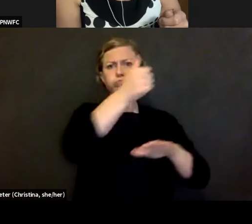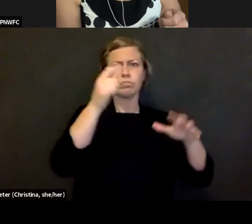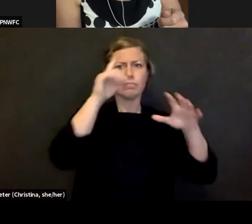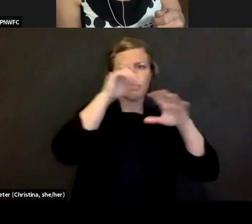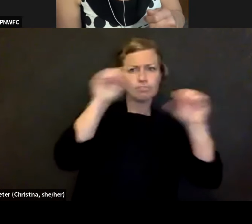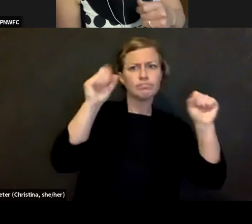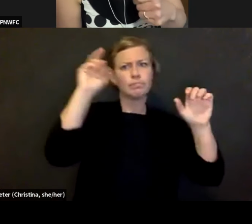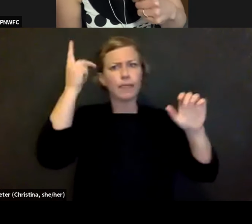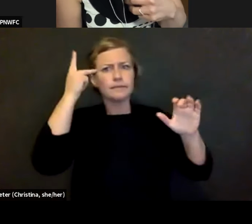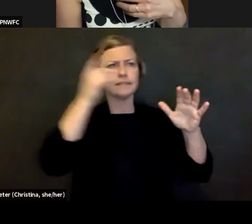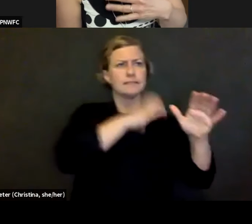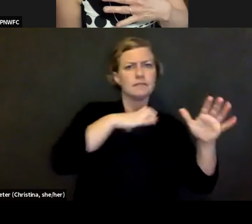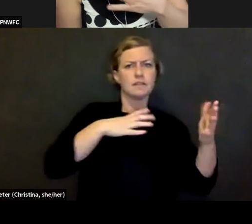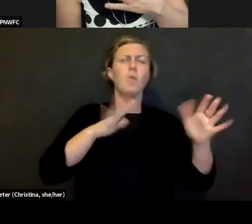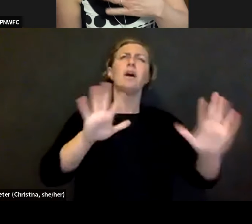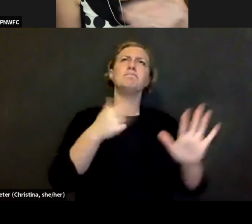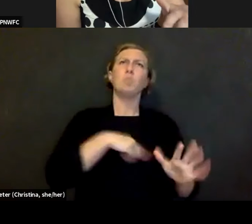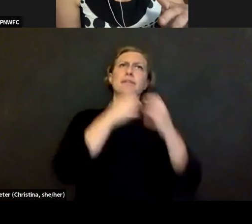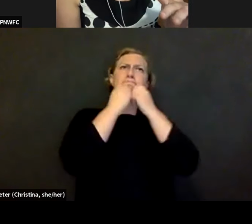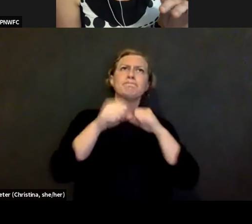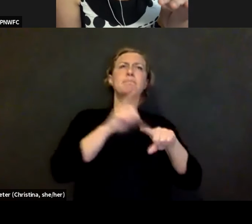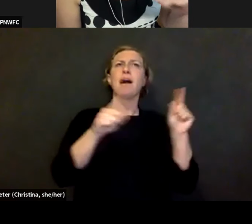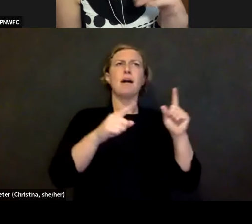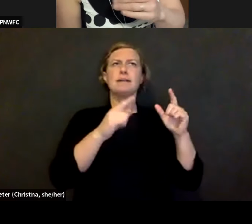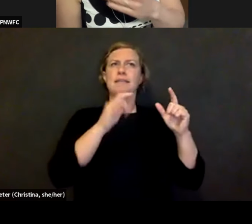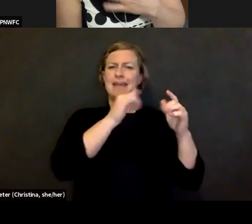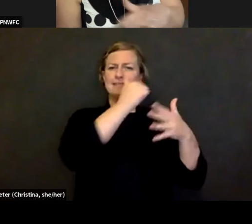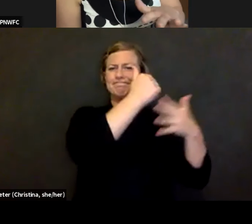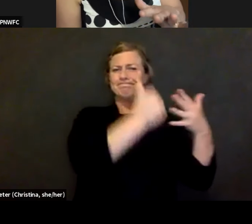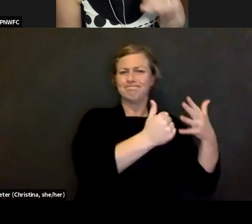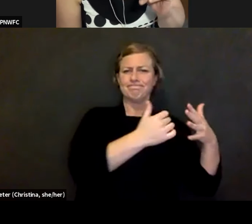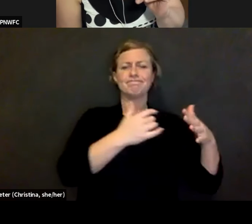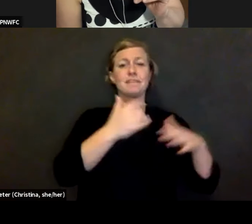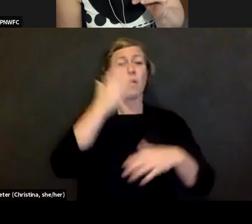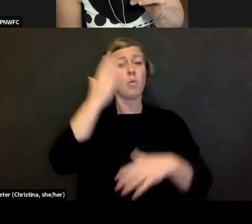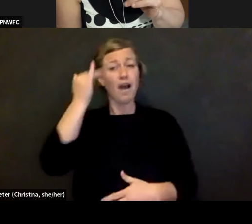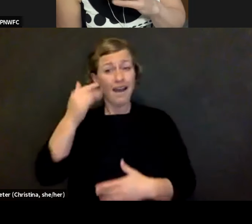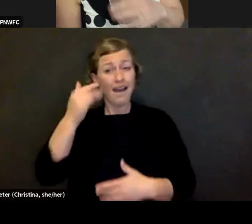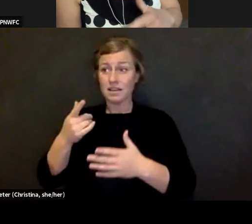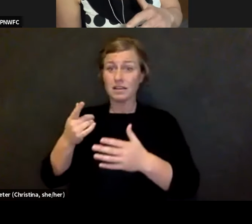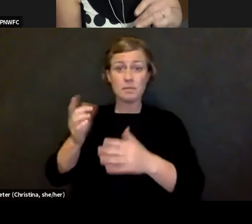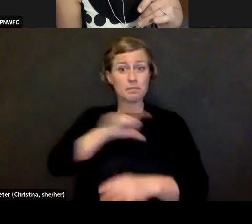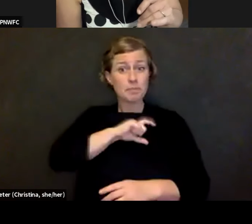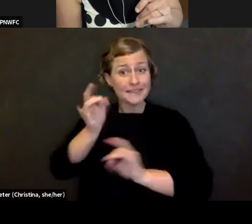in power as far as political parties. Police violence and the murder of community